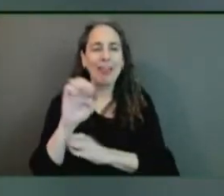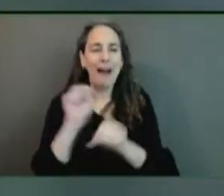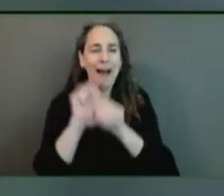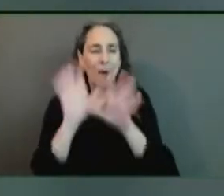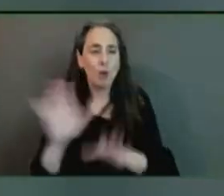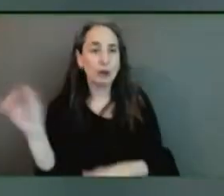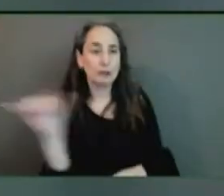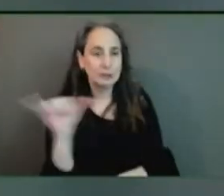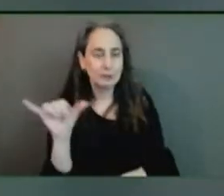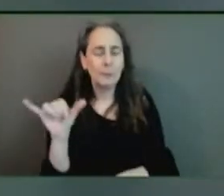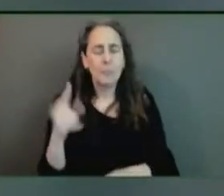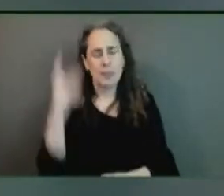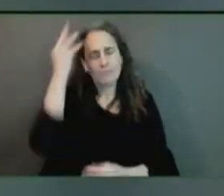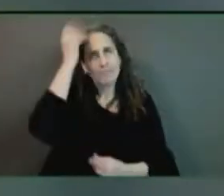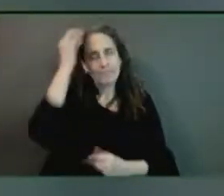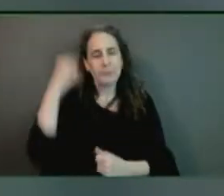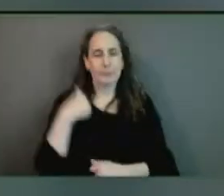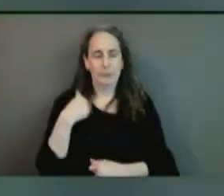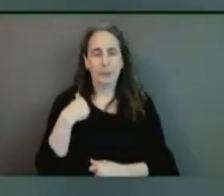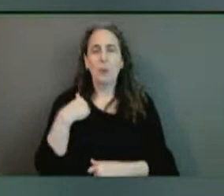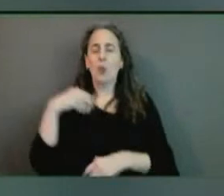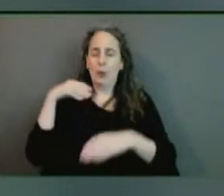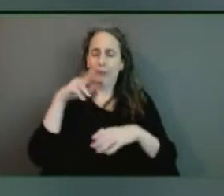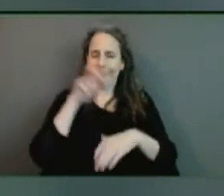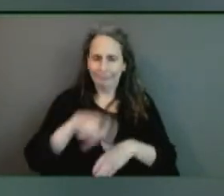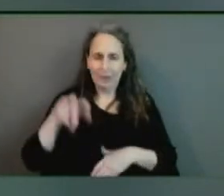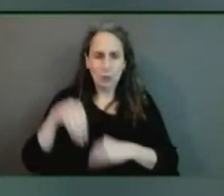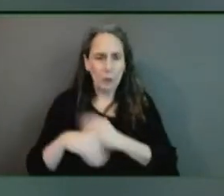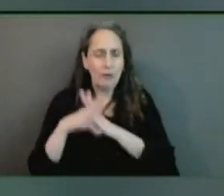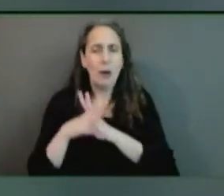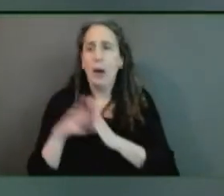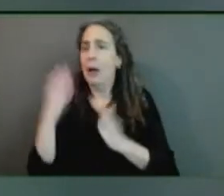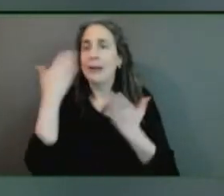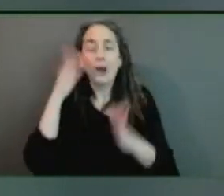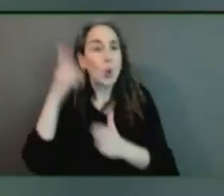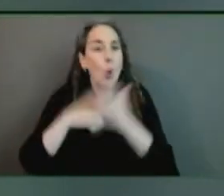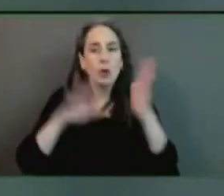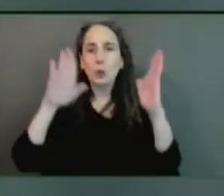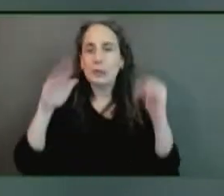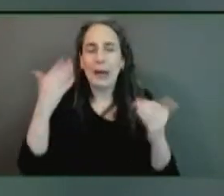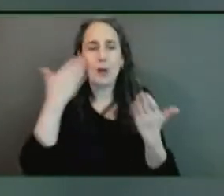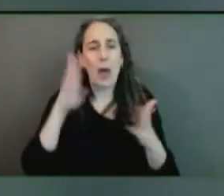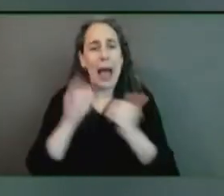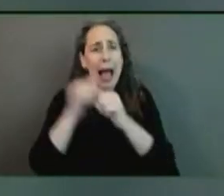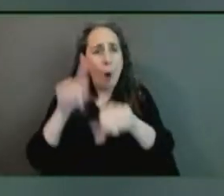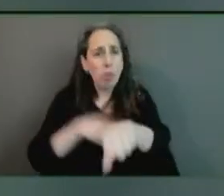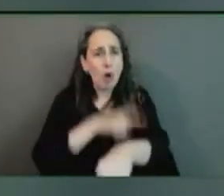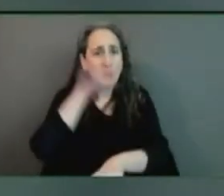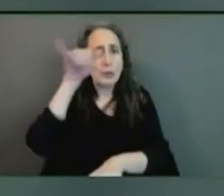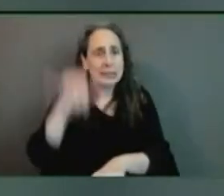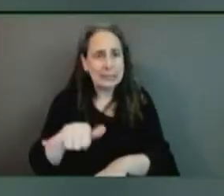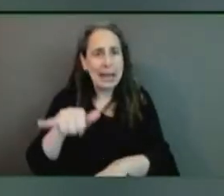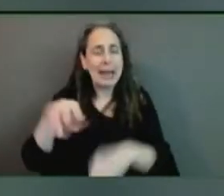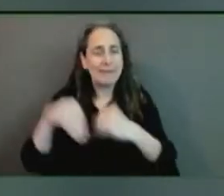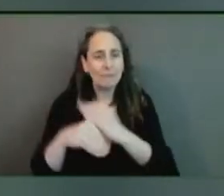students, and that's when we became those frontline workers and as I think about that we went into virtual learning not